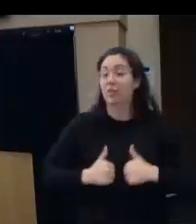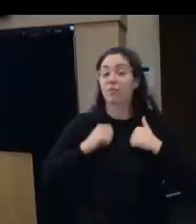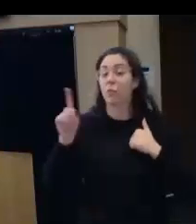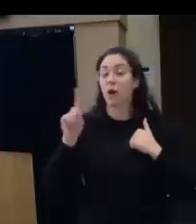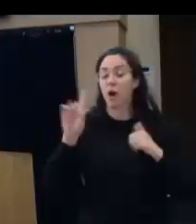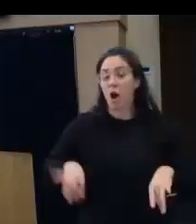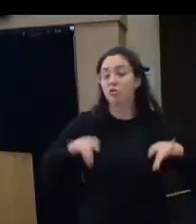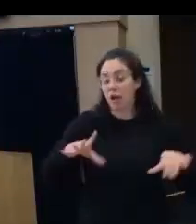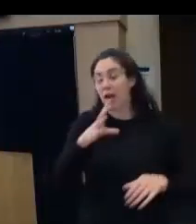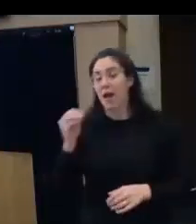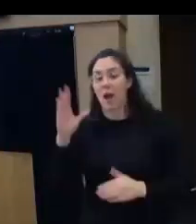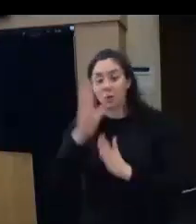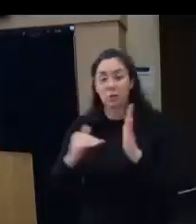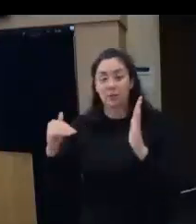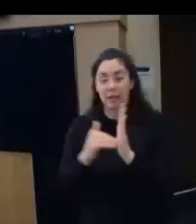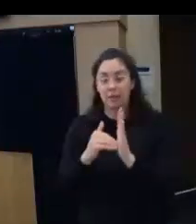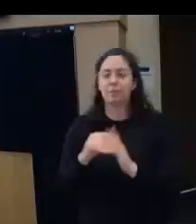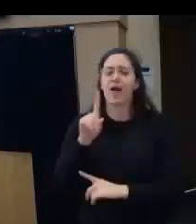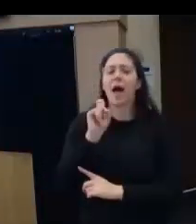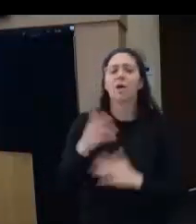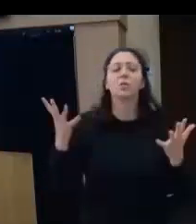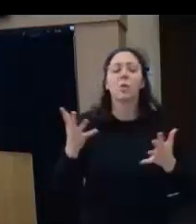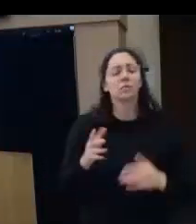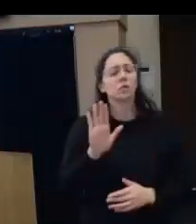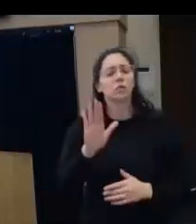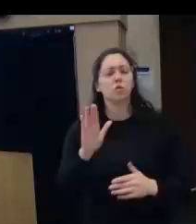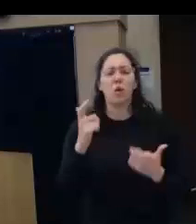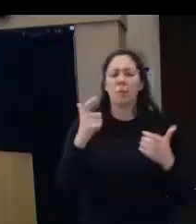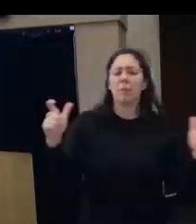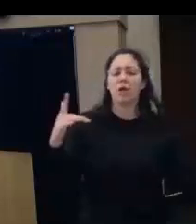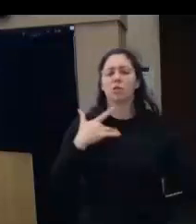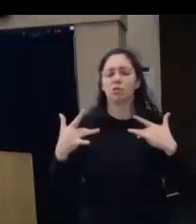open-ended question and they were asked what is your greatest concern as an individual with a